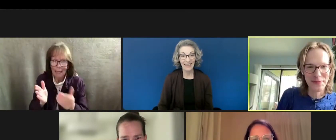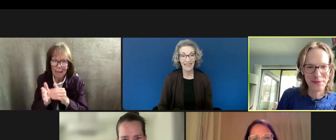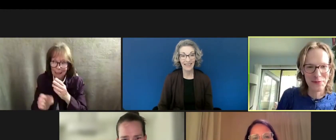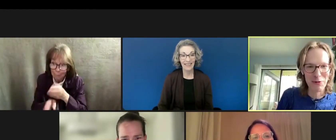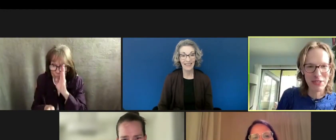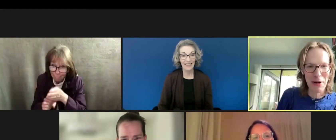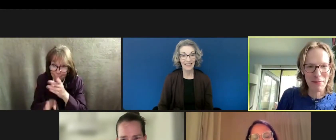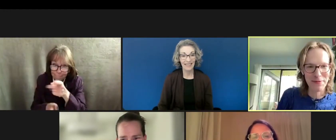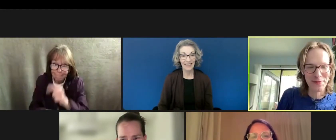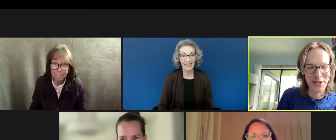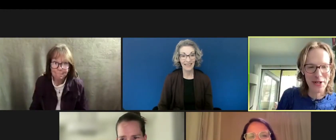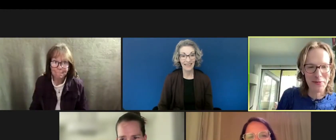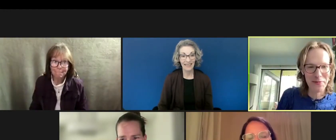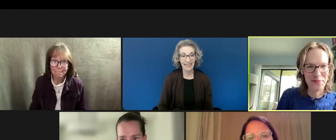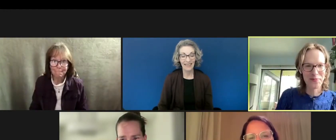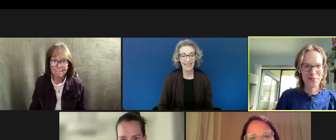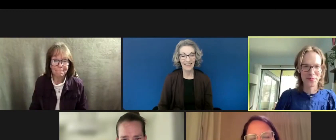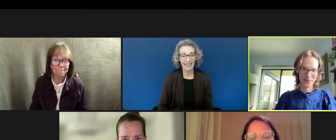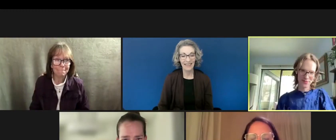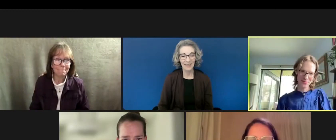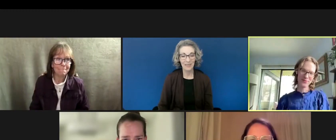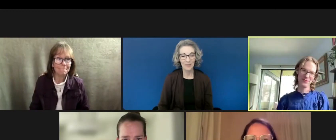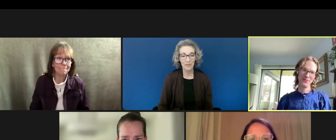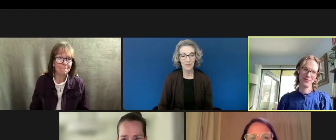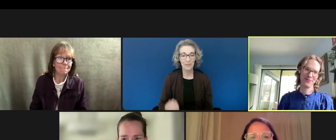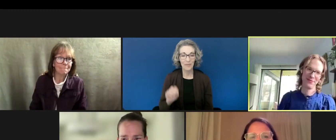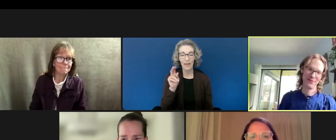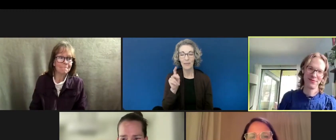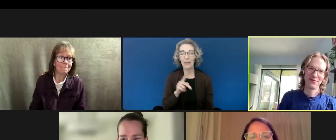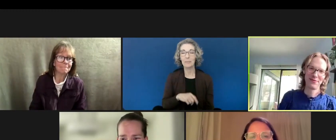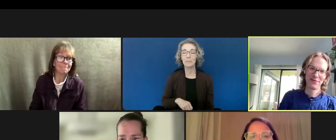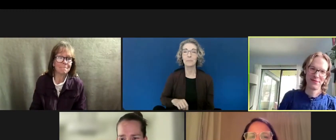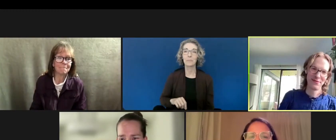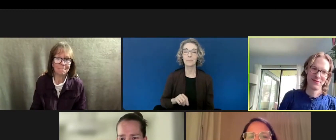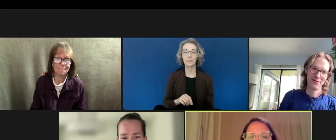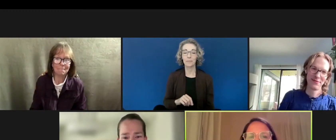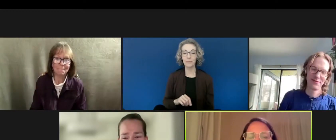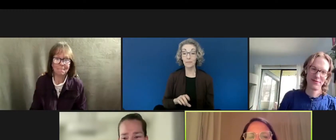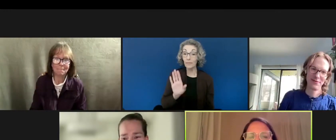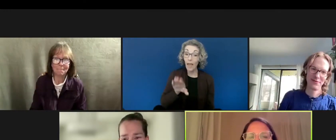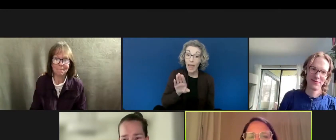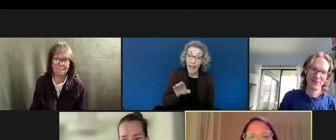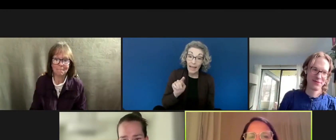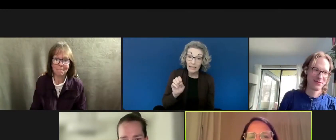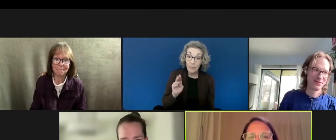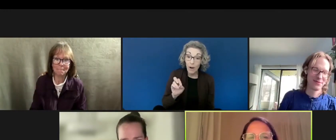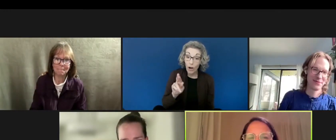Okay. >> Where we stopped, here we go. Okay, hey, Tamara, how are you?